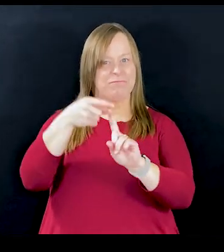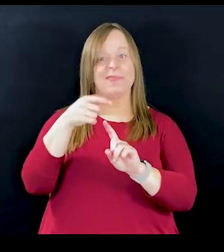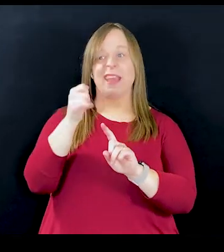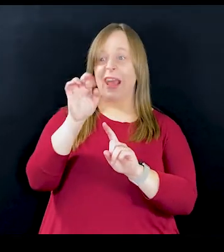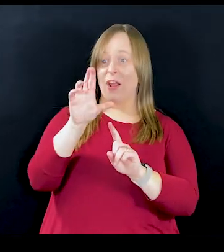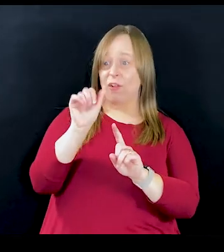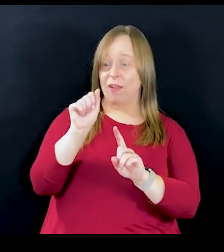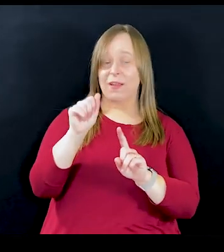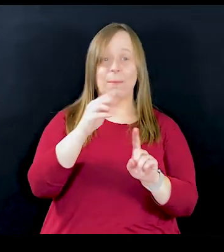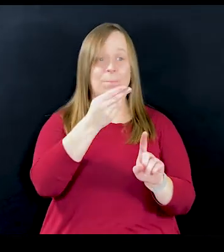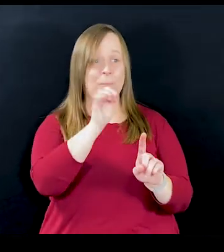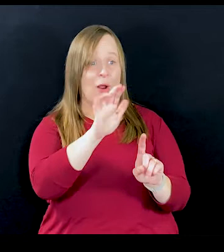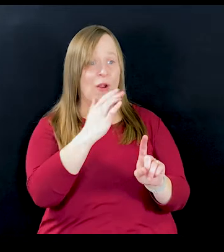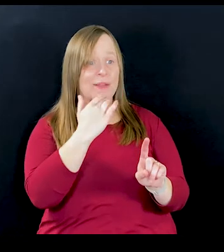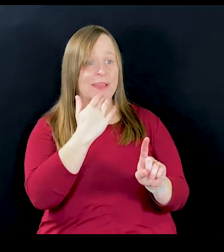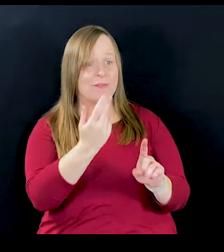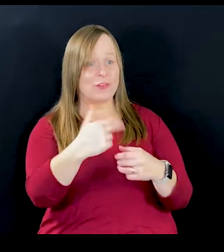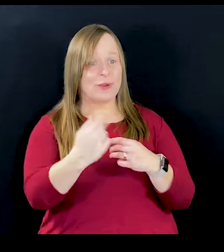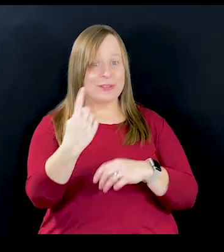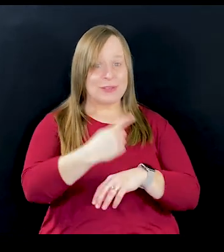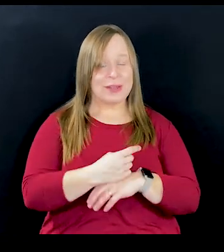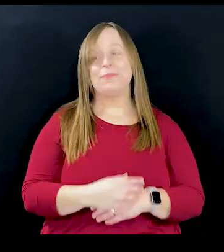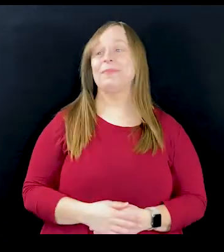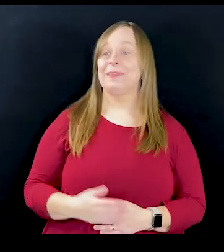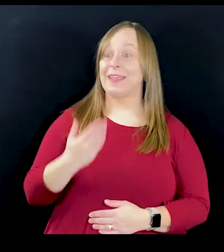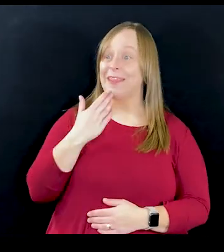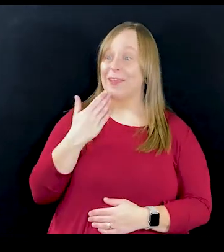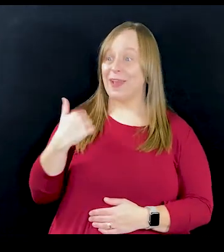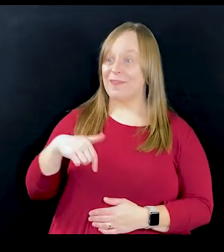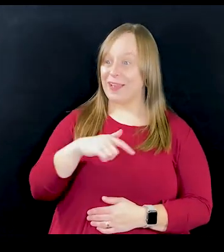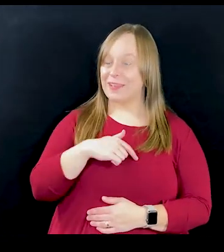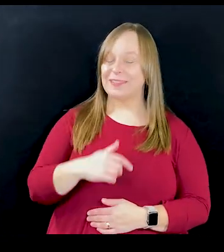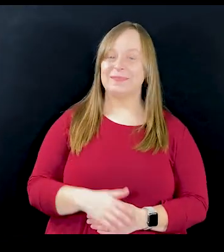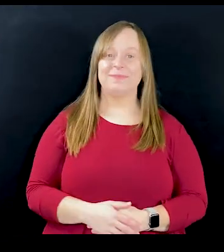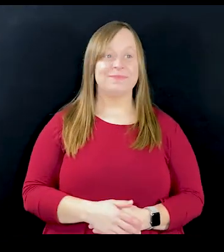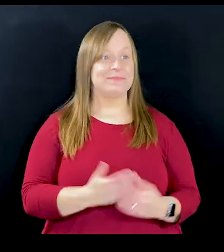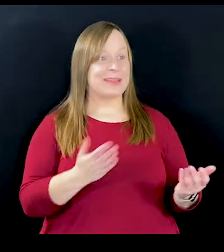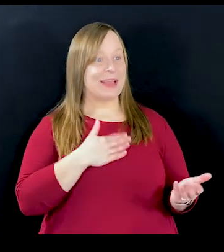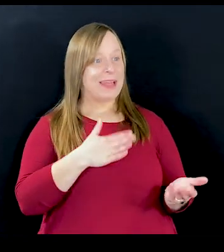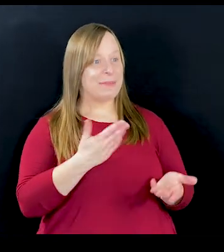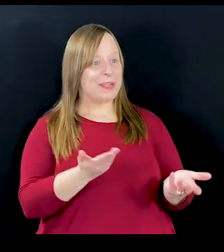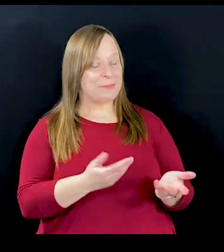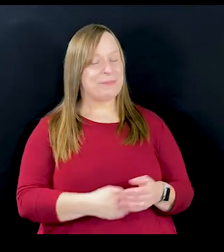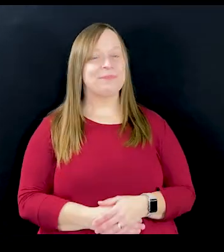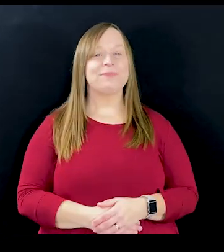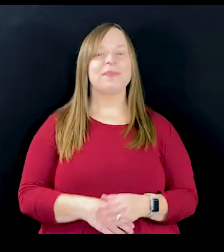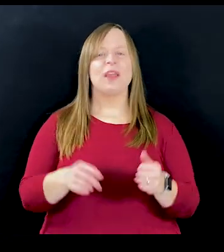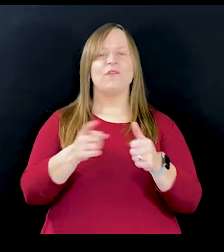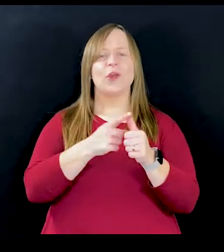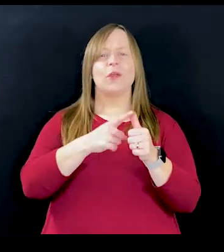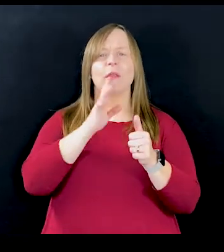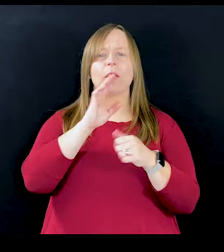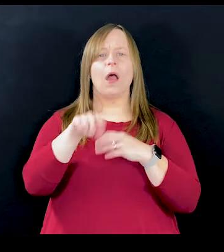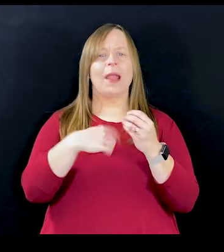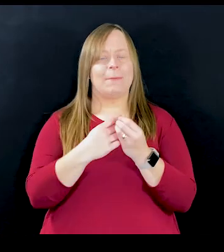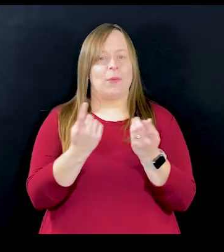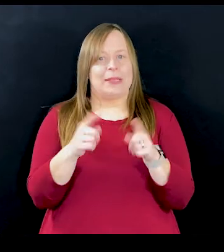Erica, Marc, thank you so much for joining us today. Thanks for having us. Glad to be here. First, let's talk about what's